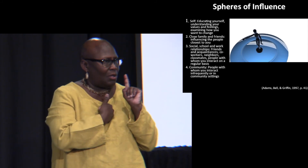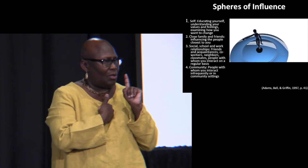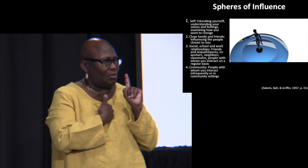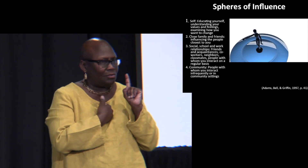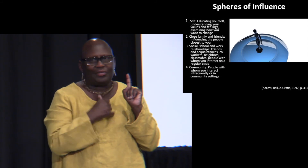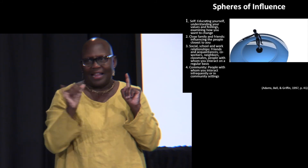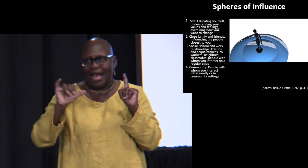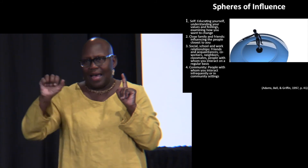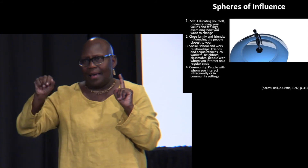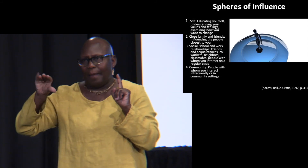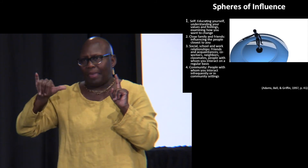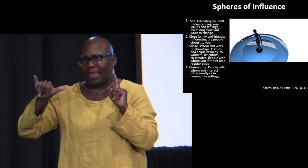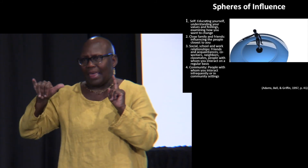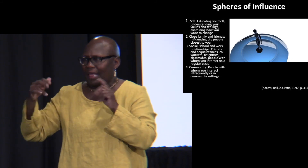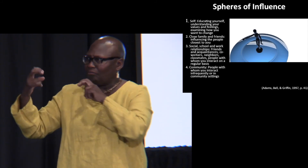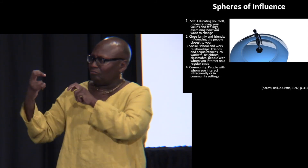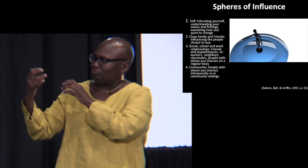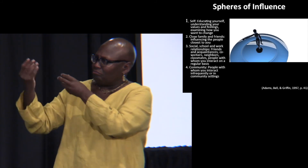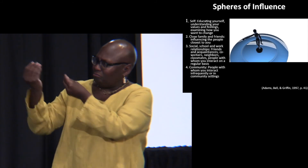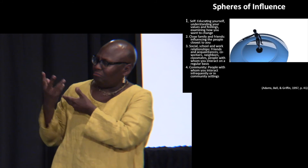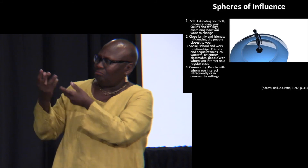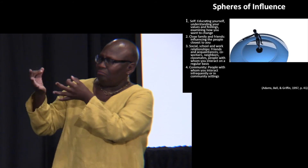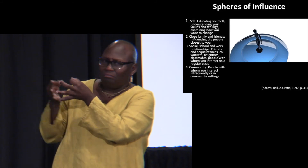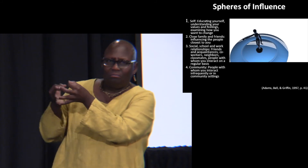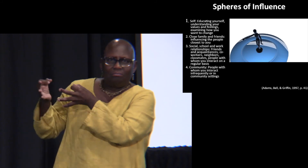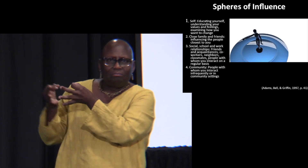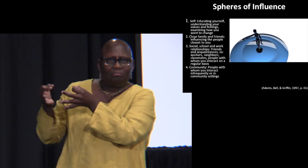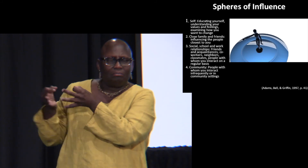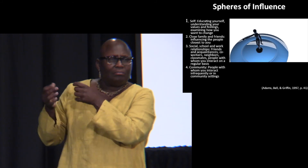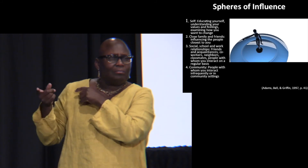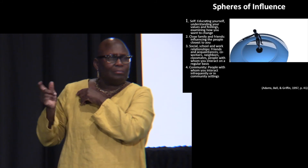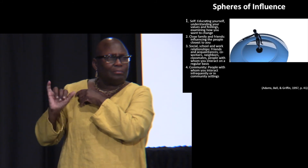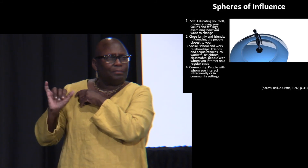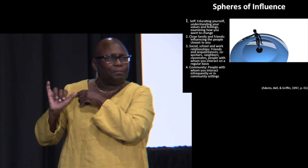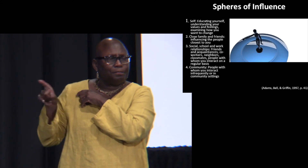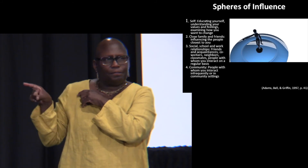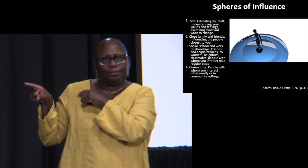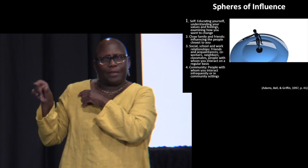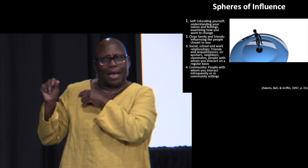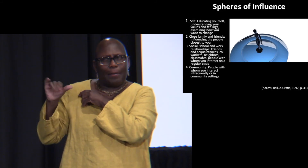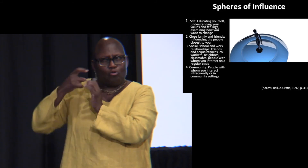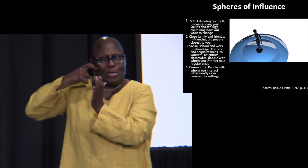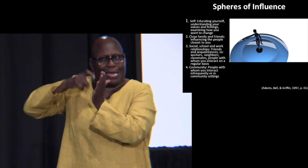When you move towards transformational teaching, it's a process. I know many of you